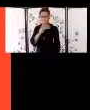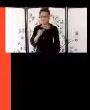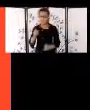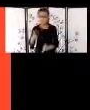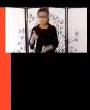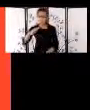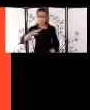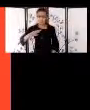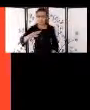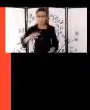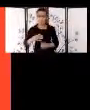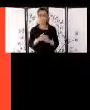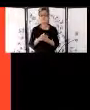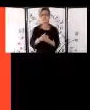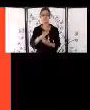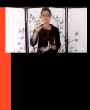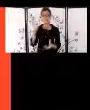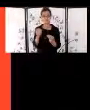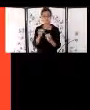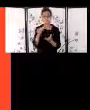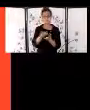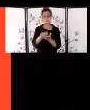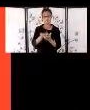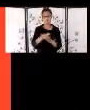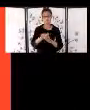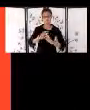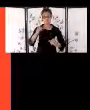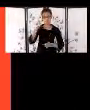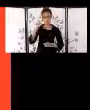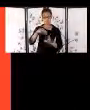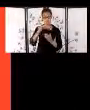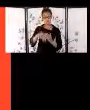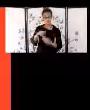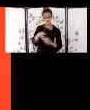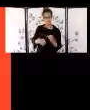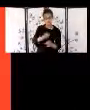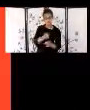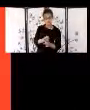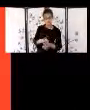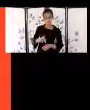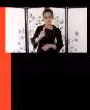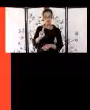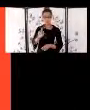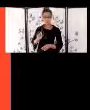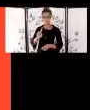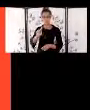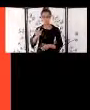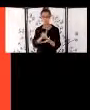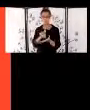this program this year is $1.1 million. Individual artists can apply for up to $15,000